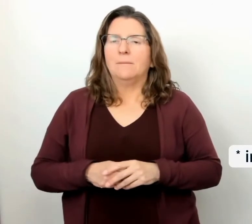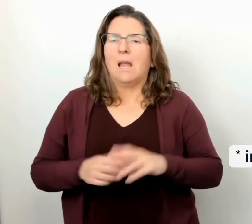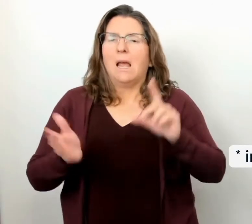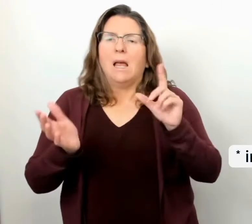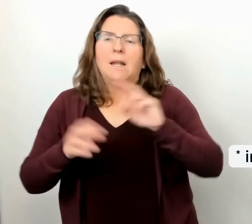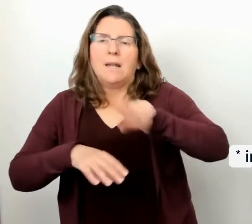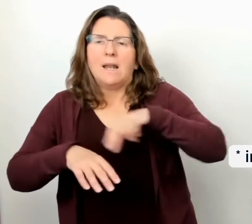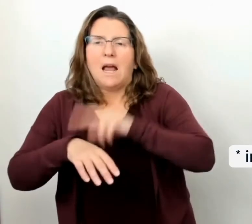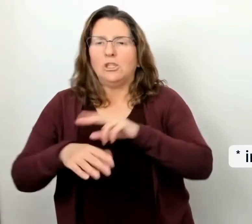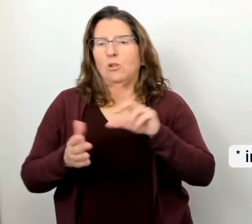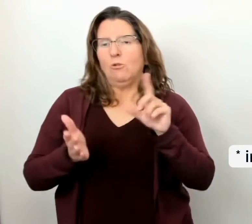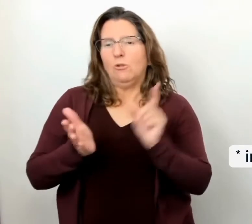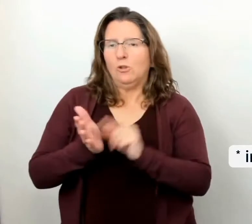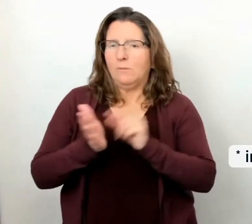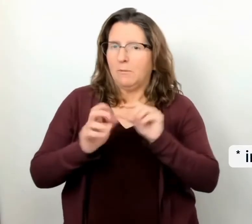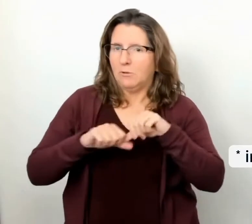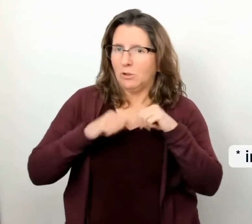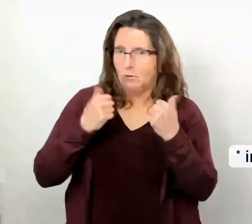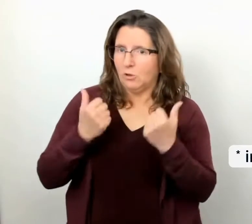the Junior Citizen of the Year prize